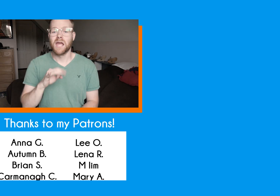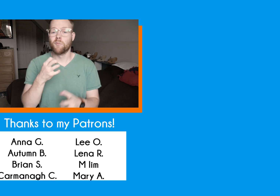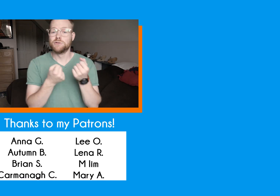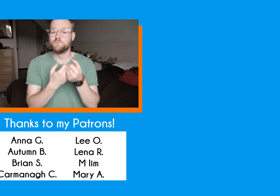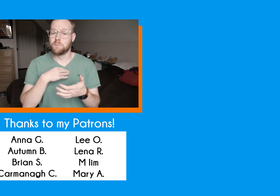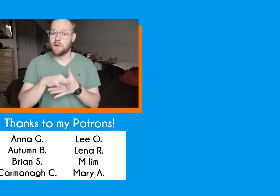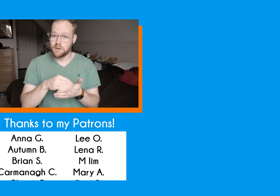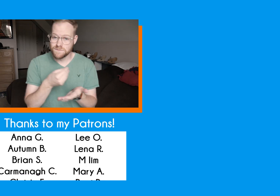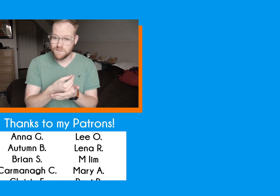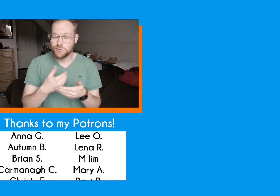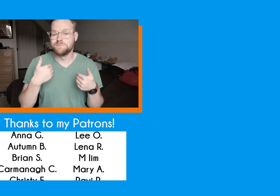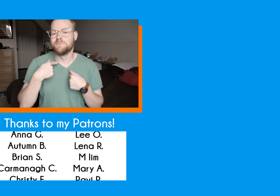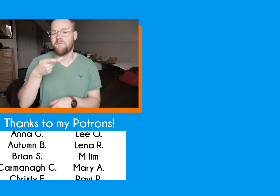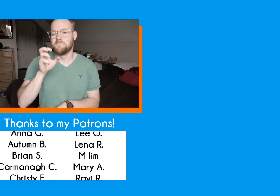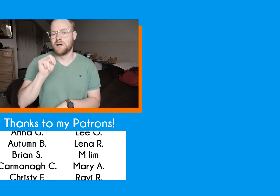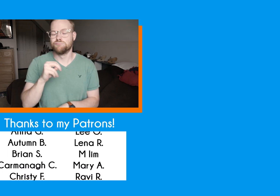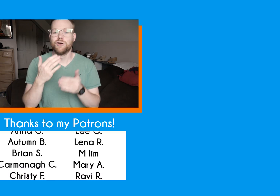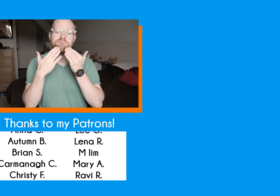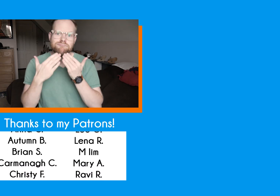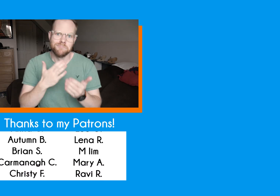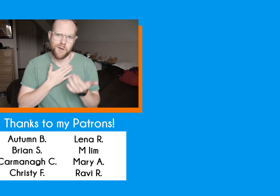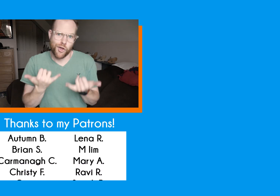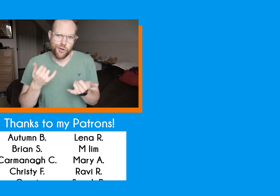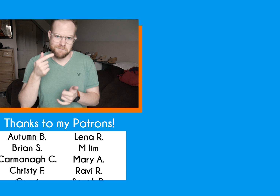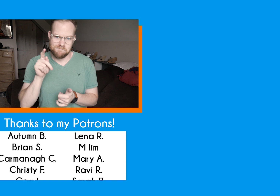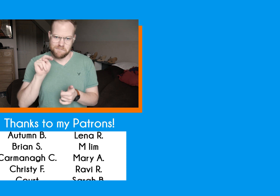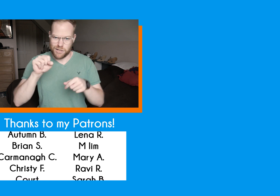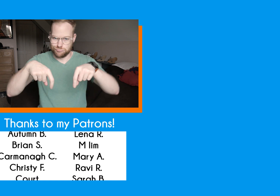If you want to support my content financially, I have Patreon. Thank you to my current Patrons.